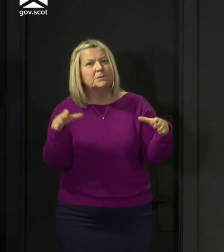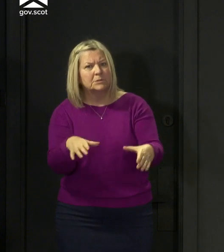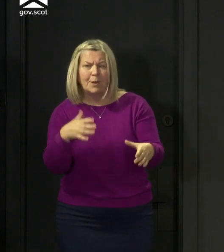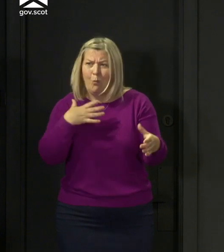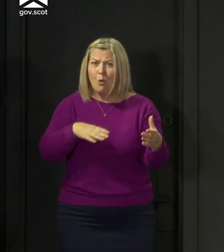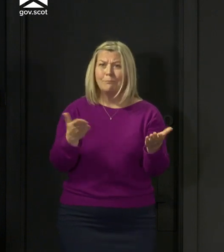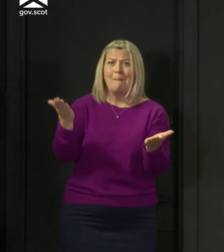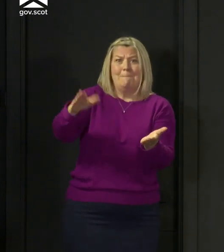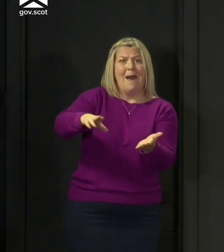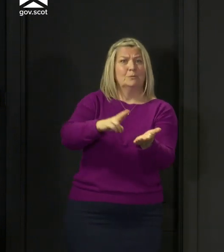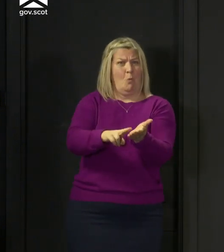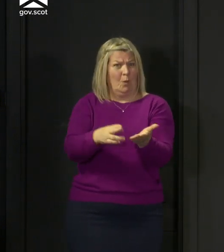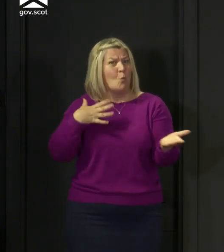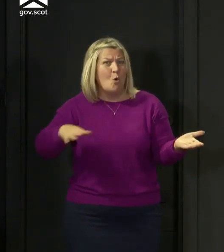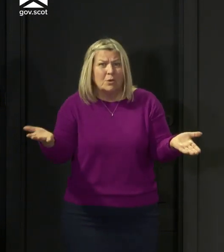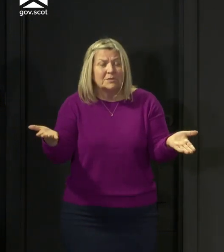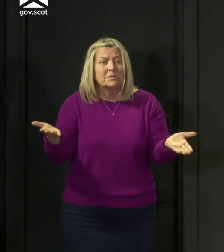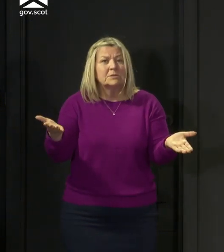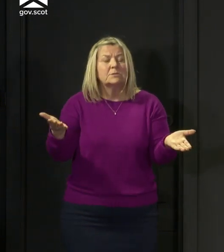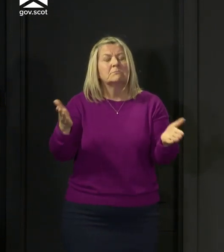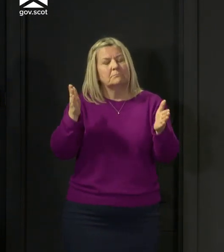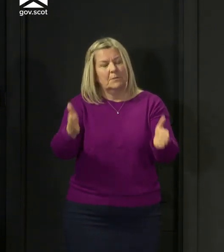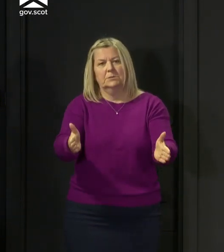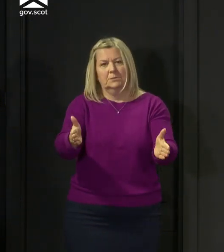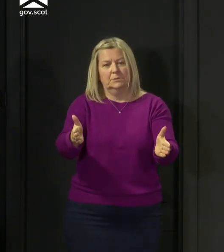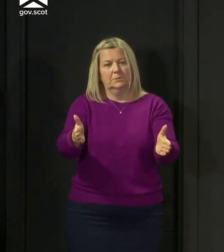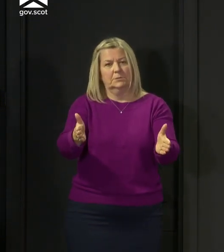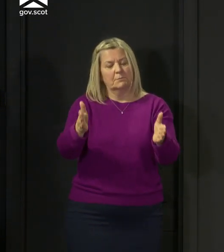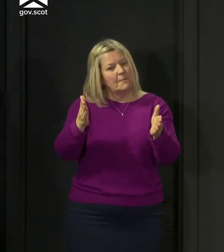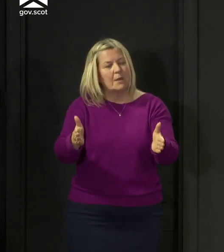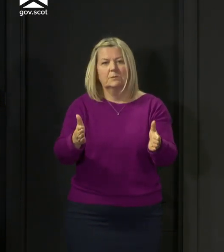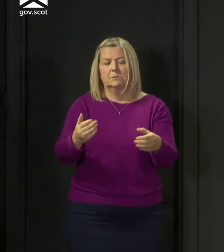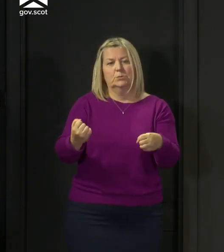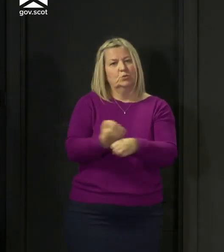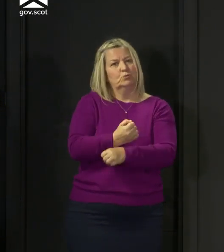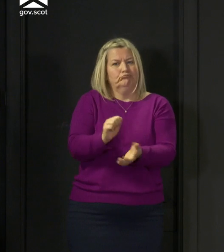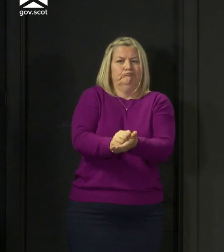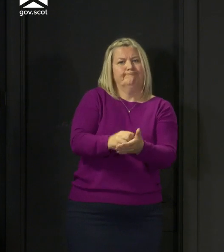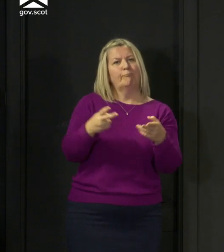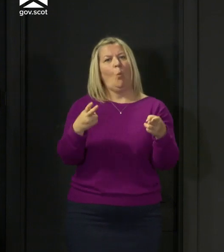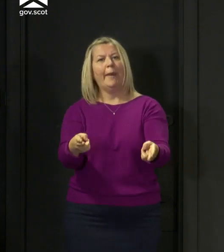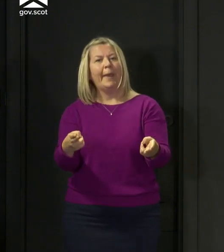to normal, but we must do that in a way that gives... in which we have more confidence